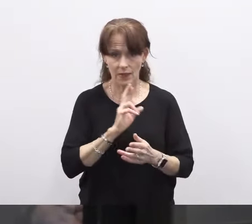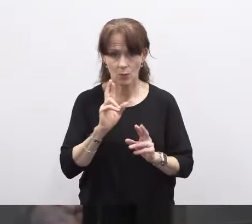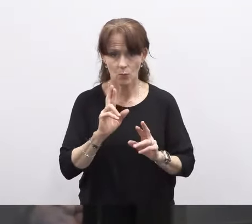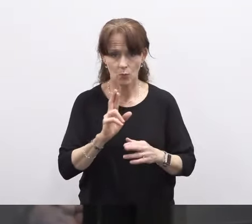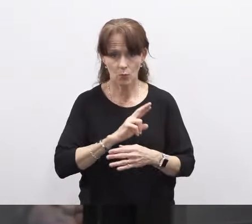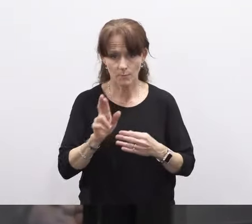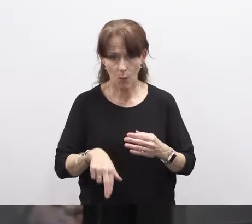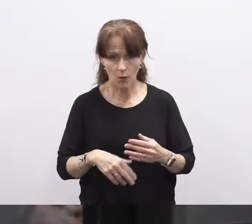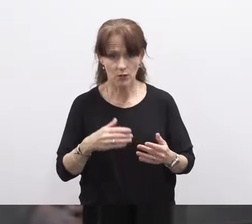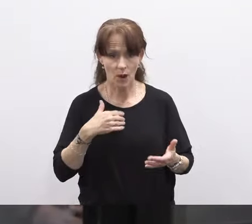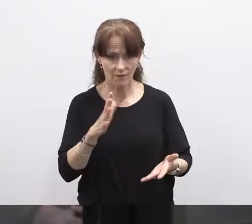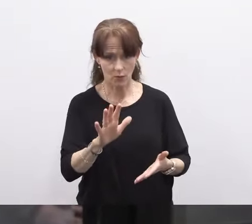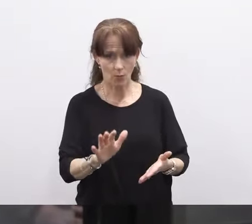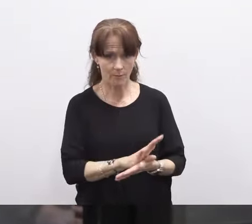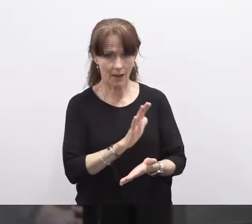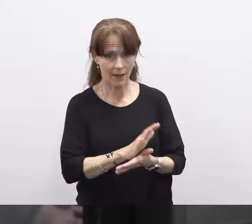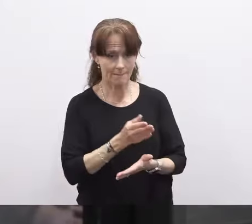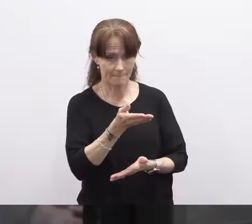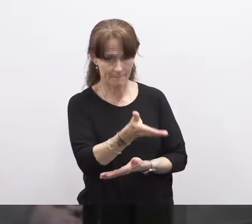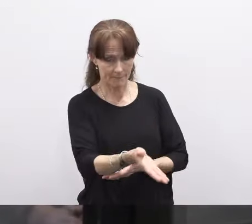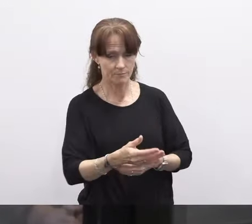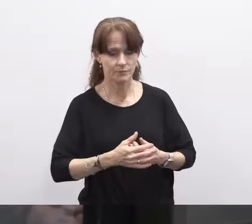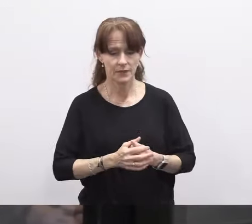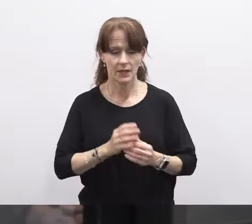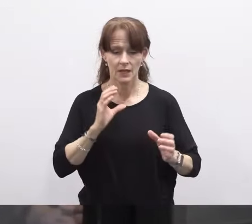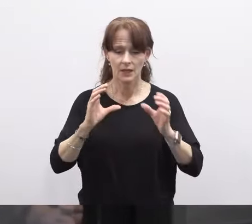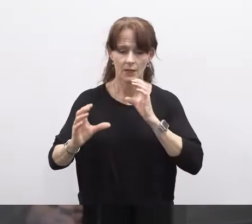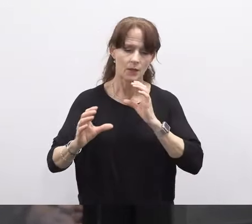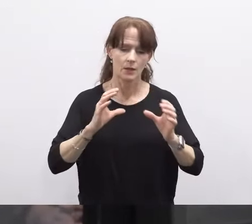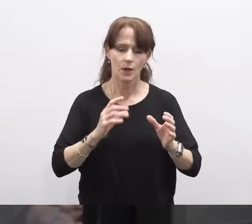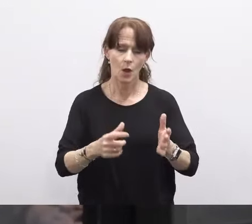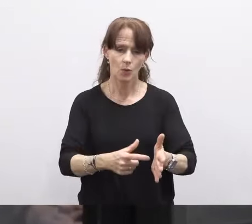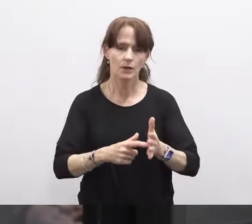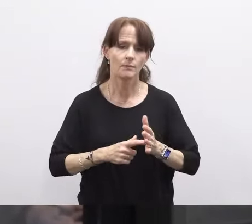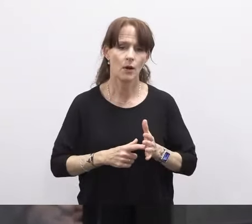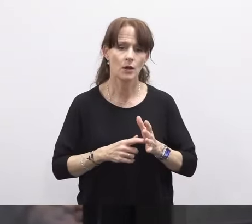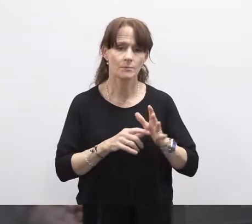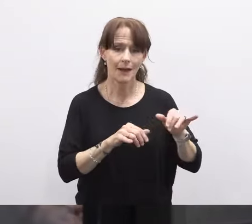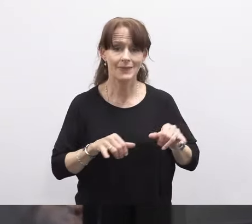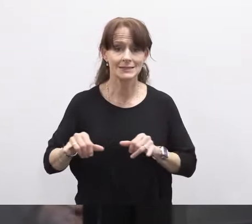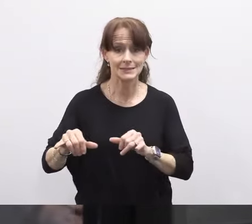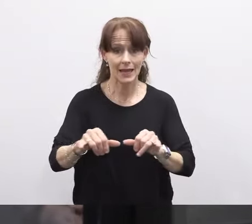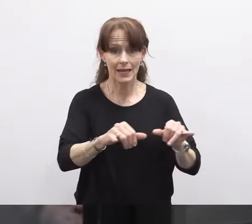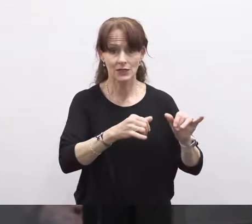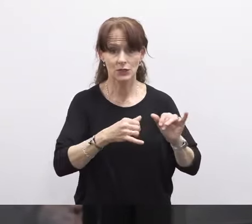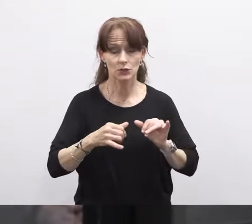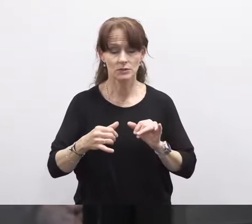that you have in your pocket. This communications are required by our standards and they help to ensure that we are